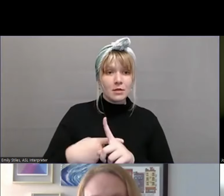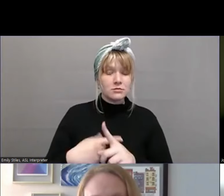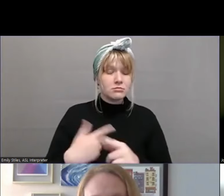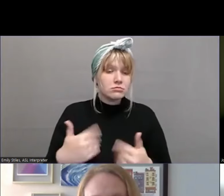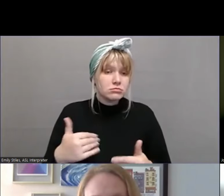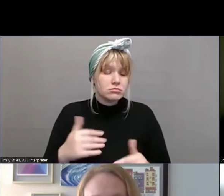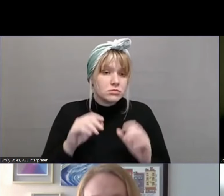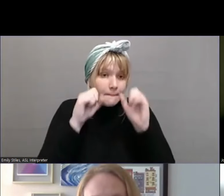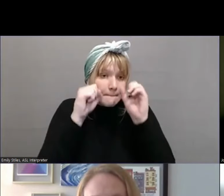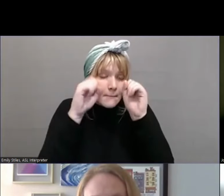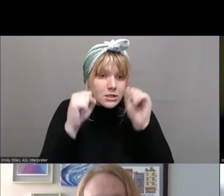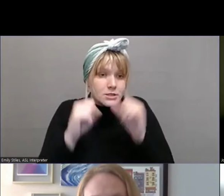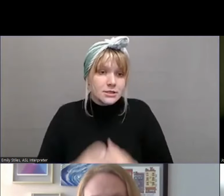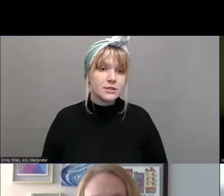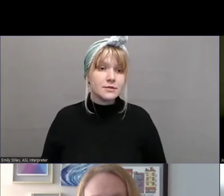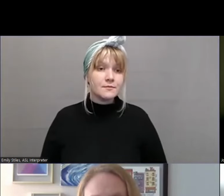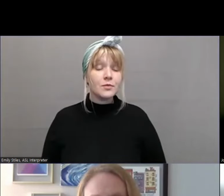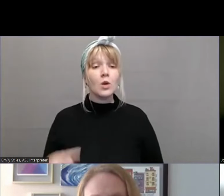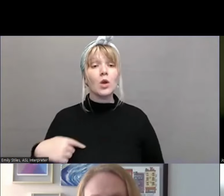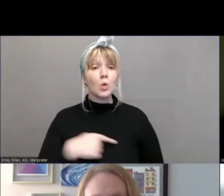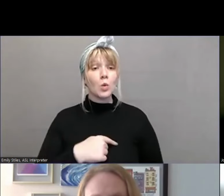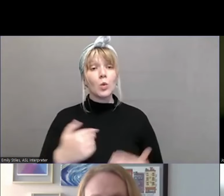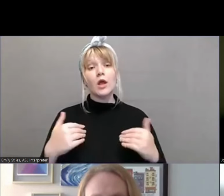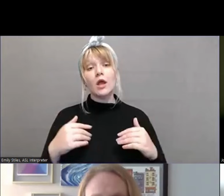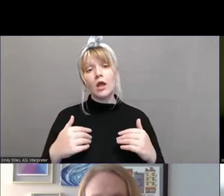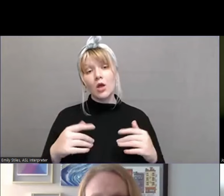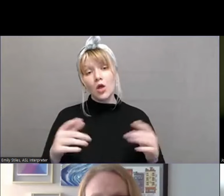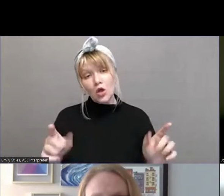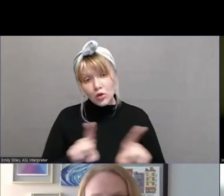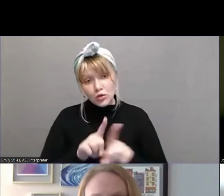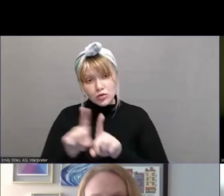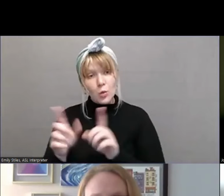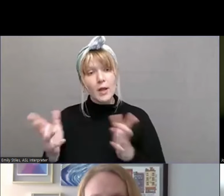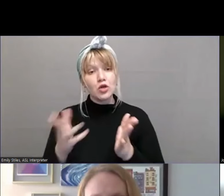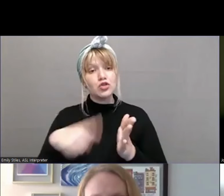We also encourage people to explore things like the HCBS Waiver.